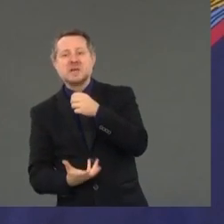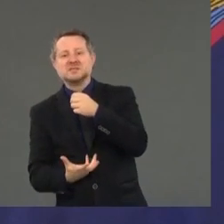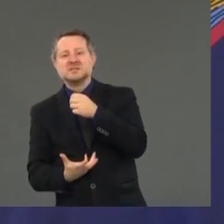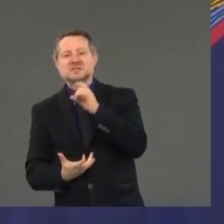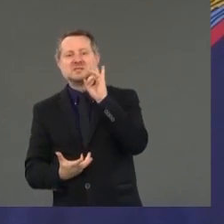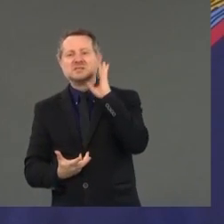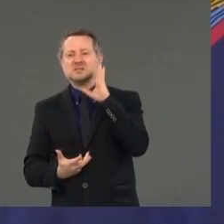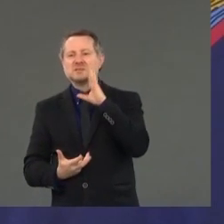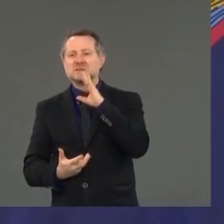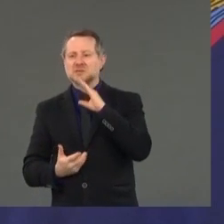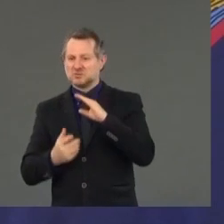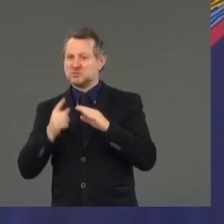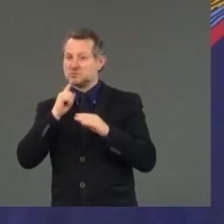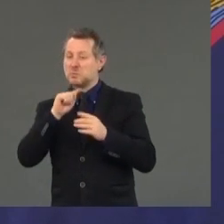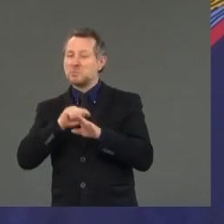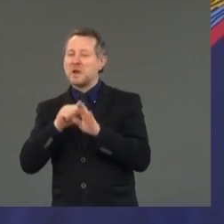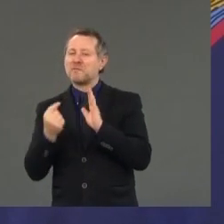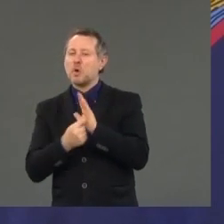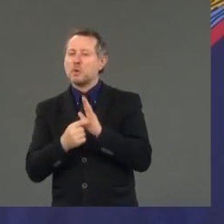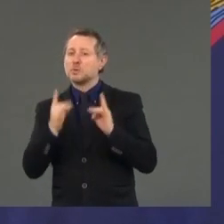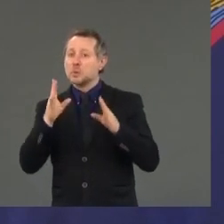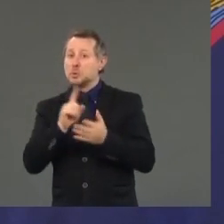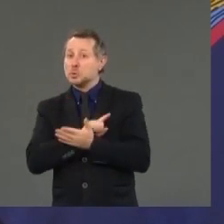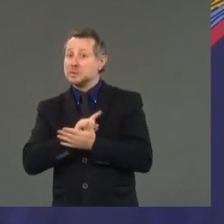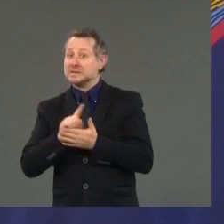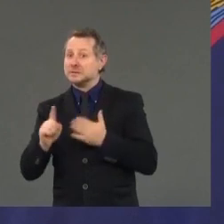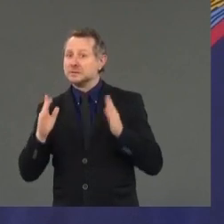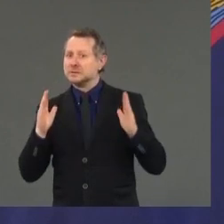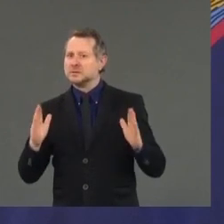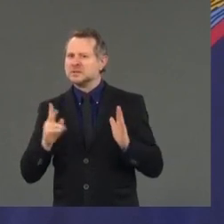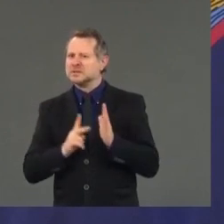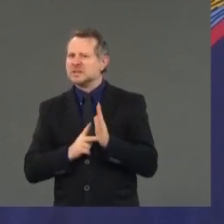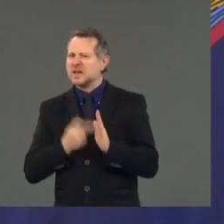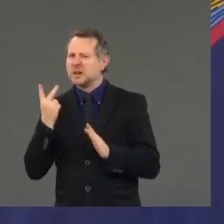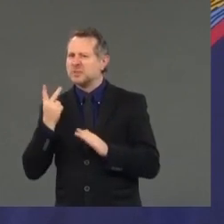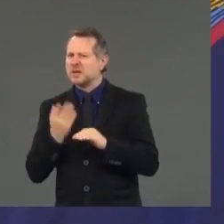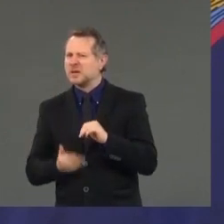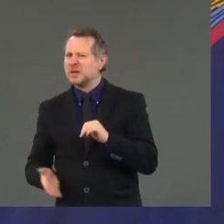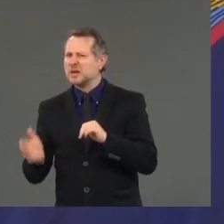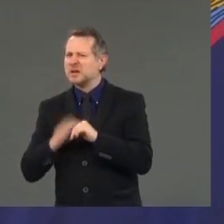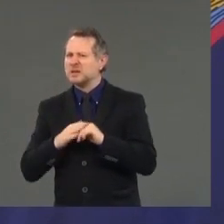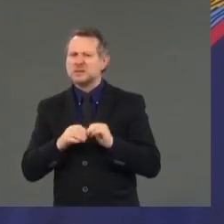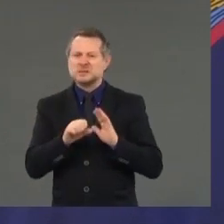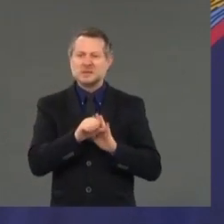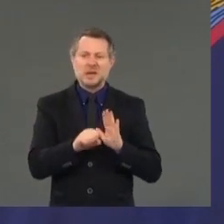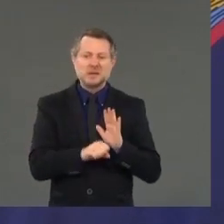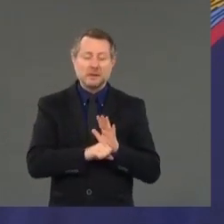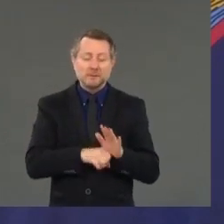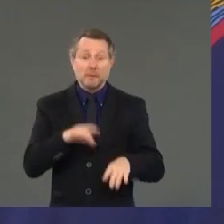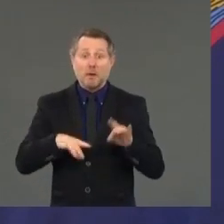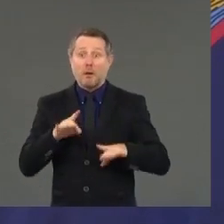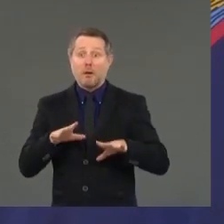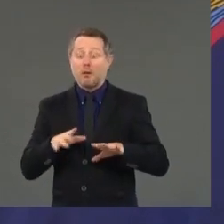BECAUSE IN ONE WEEK WE DOUBLED THE NUMBER OF COUNTRIES AND WE